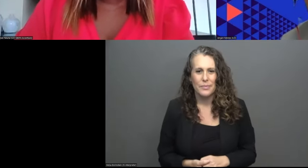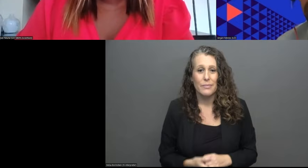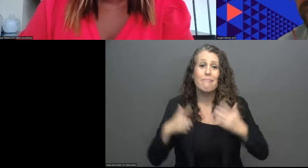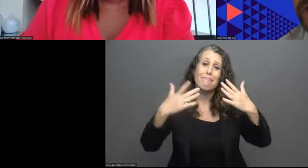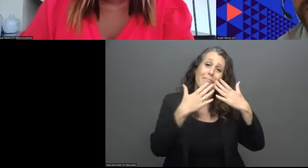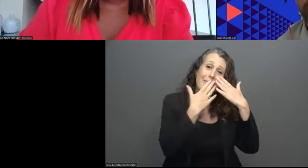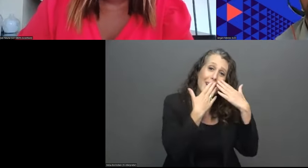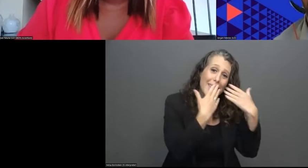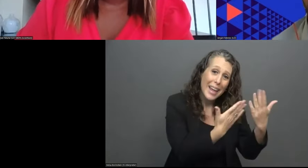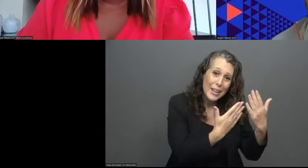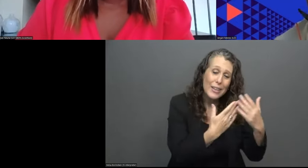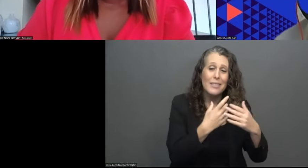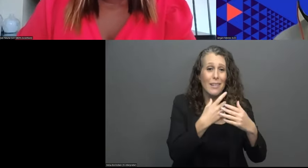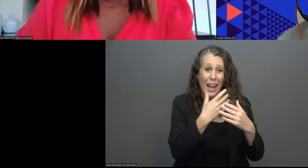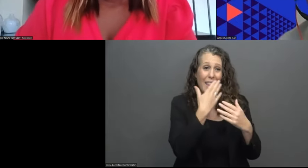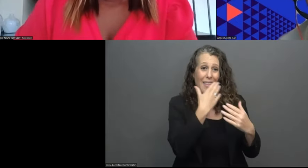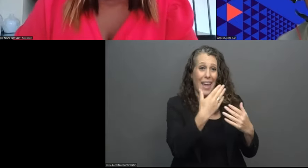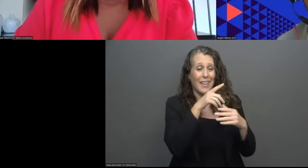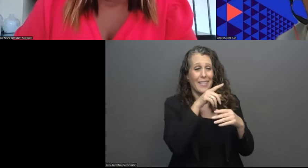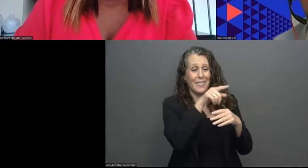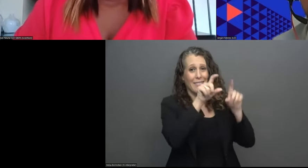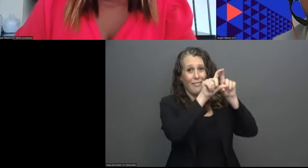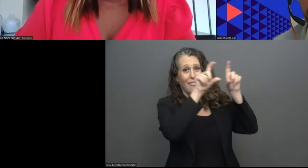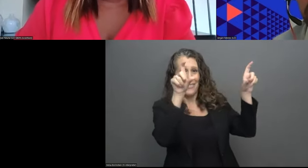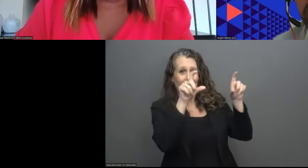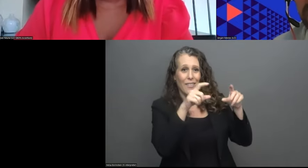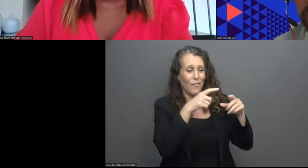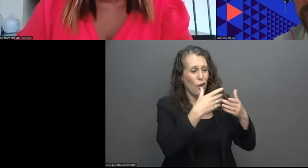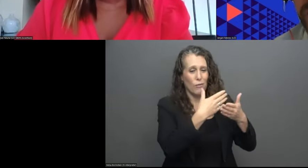you to Accenture for having shared are still sharing the global business and disability